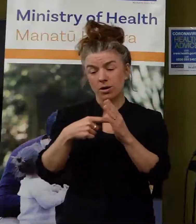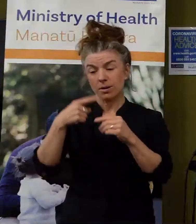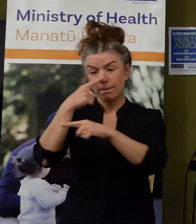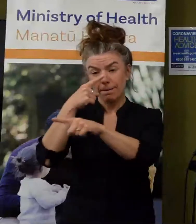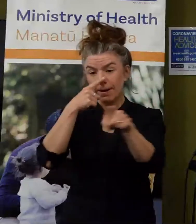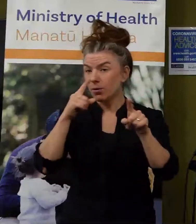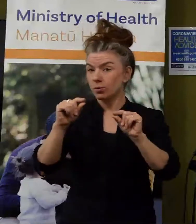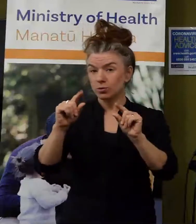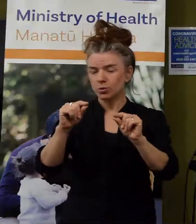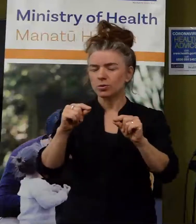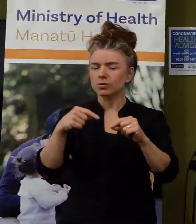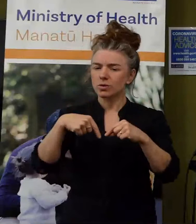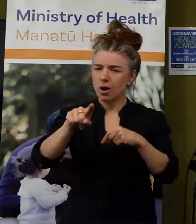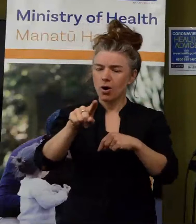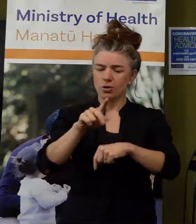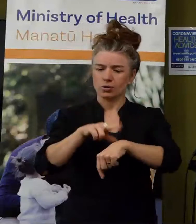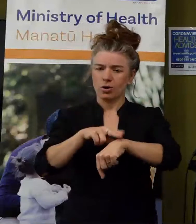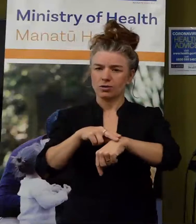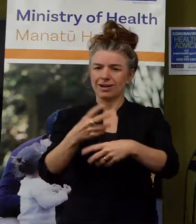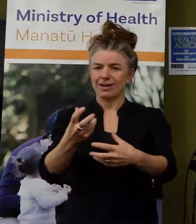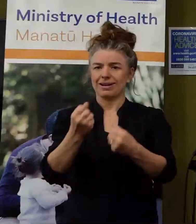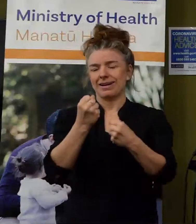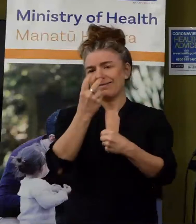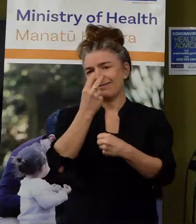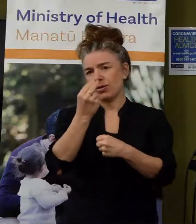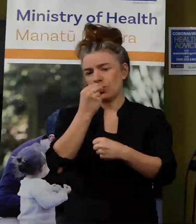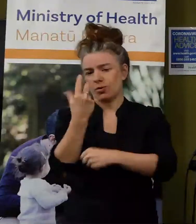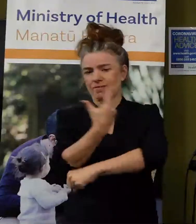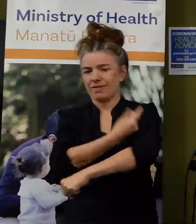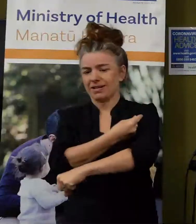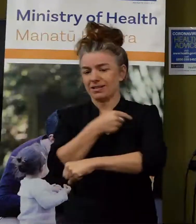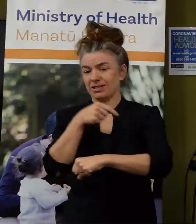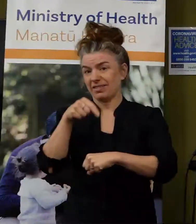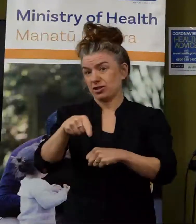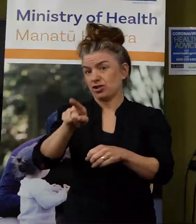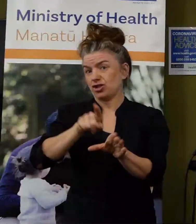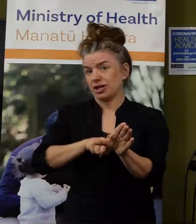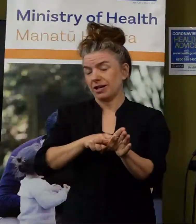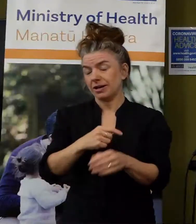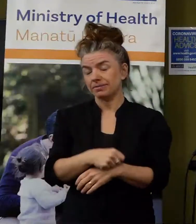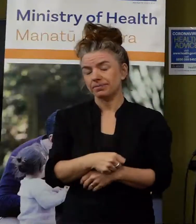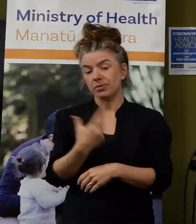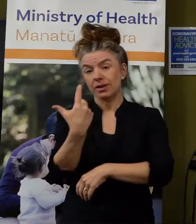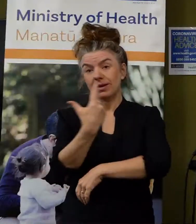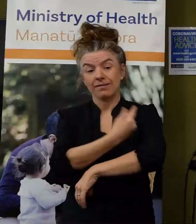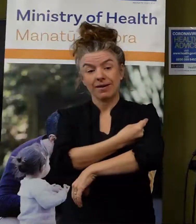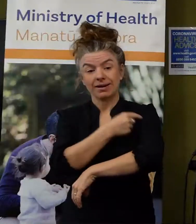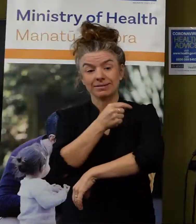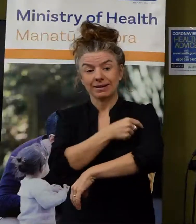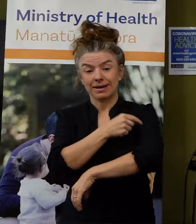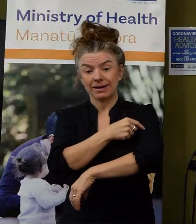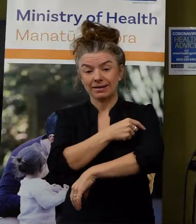is get an influenza vaccination this season. The vaccination will start to roll out